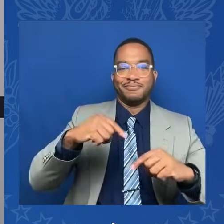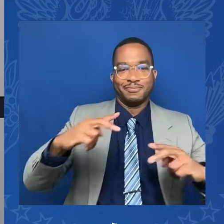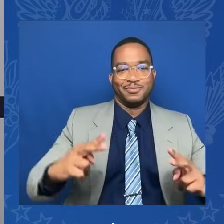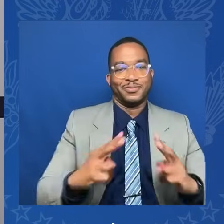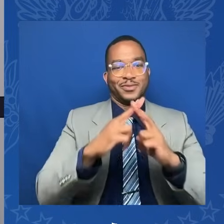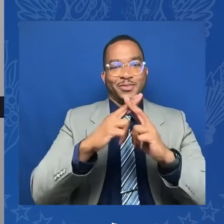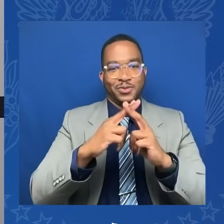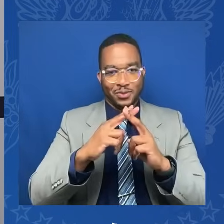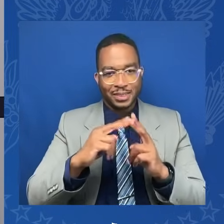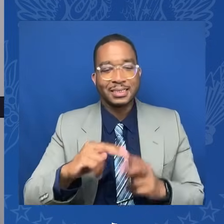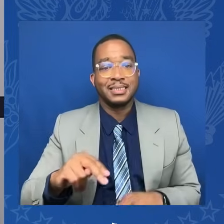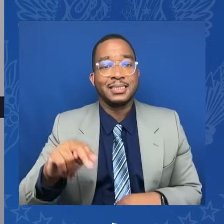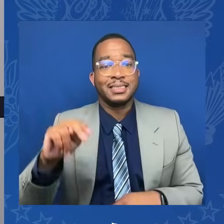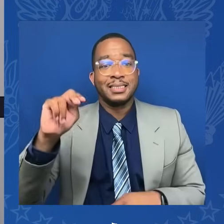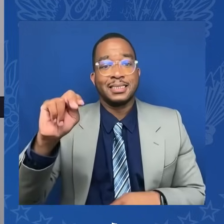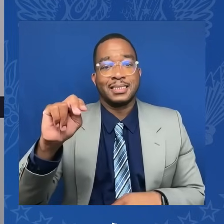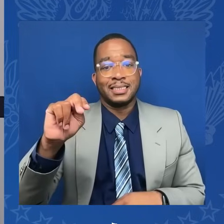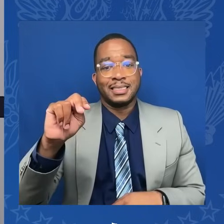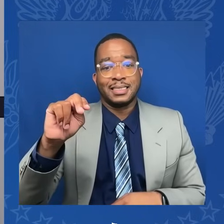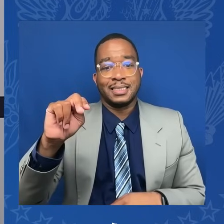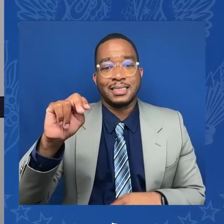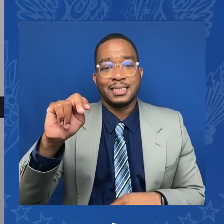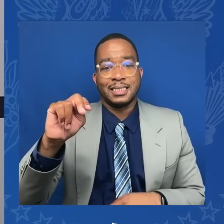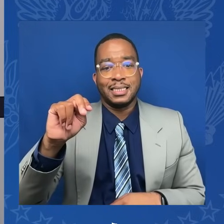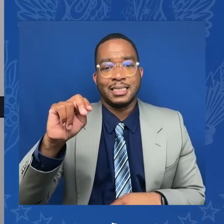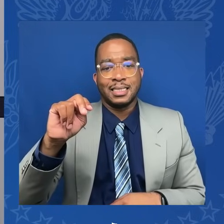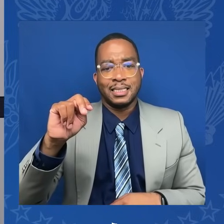during the celebrations with your state visit. Thank you.